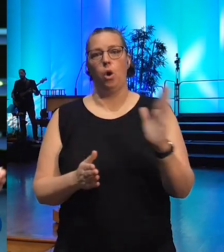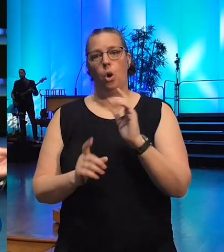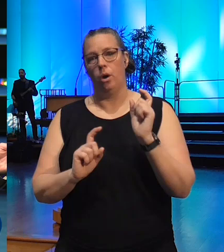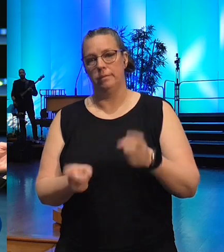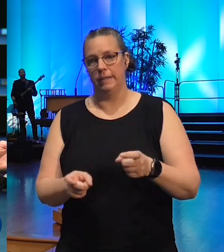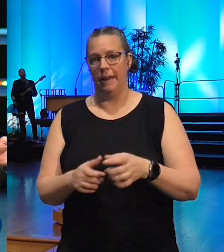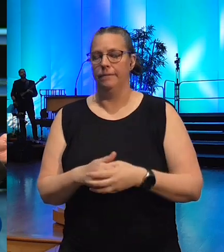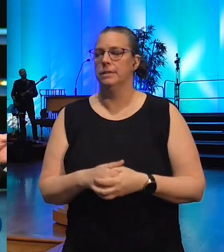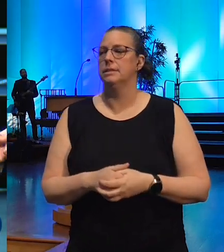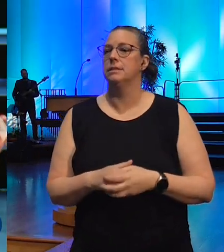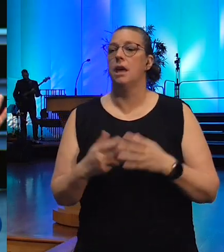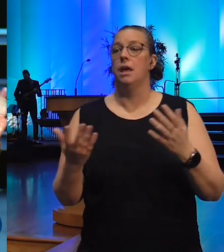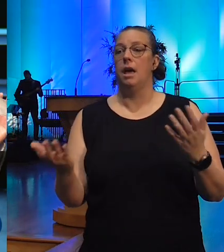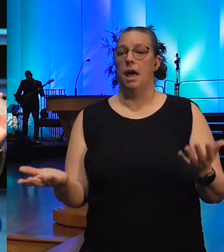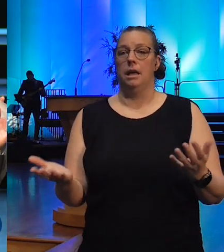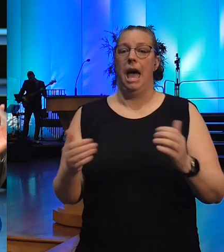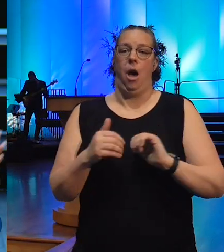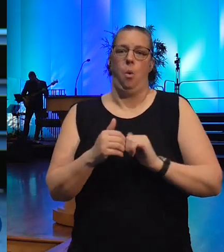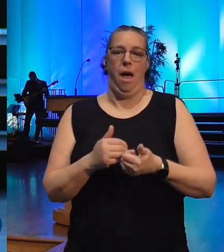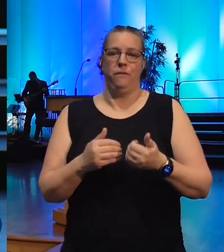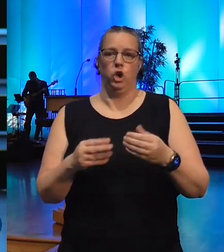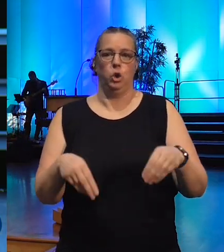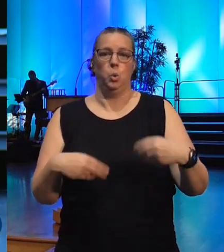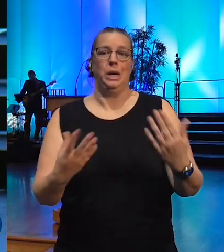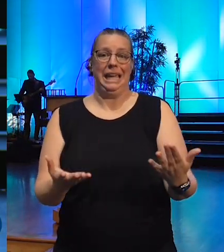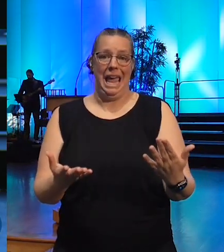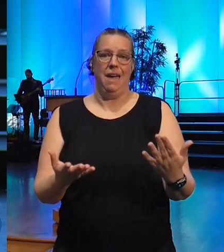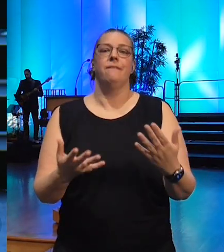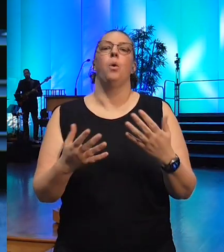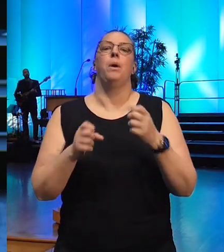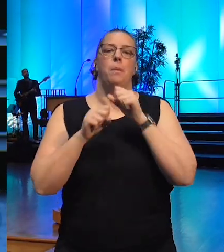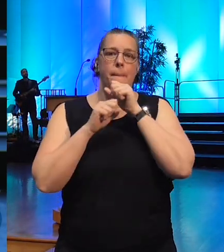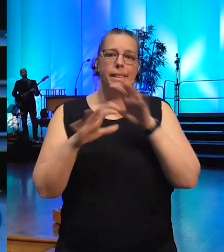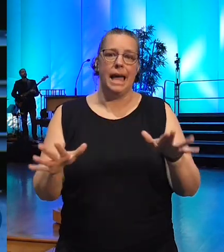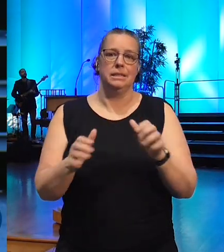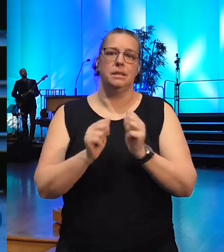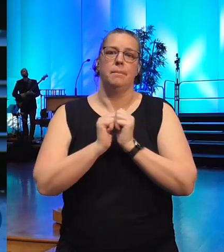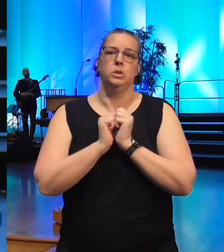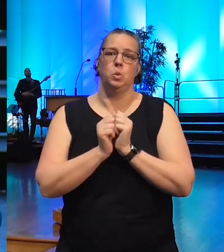your gift however you give it uh we will all bless it together right here and right now by